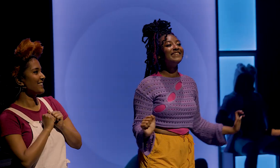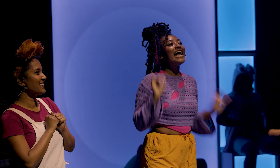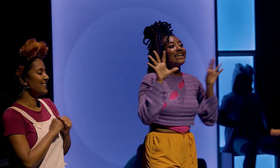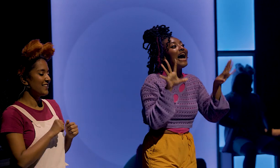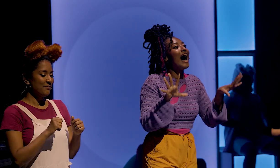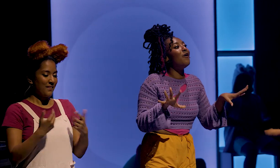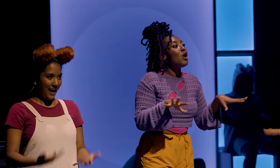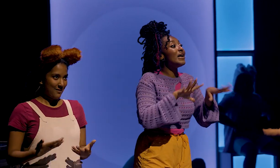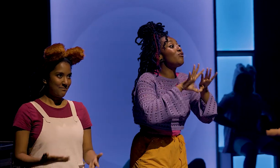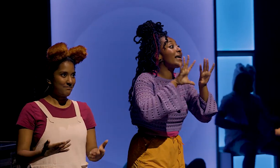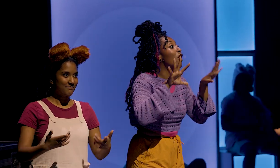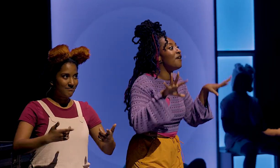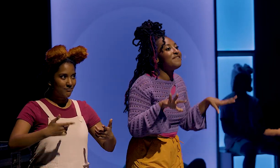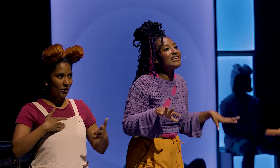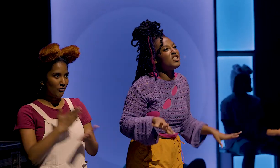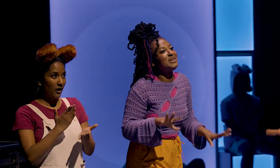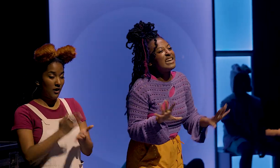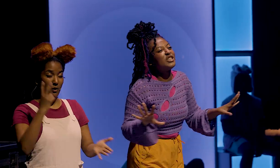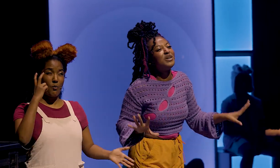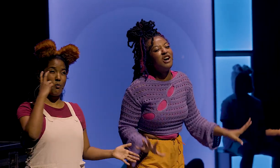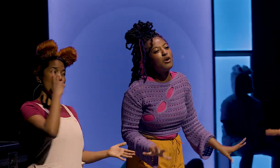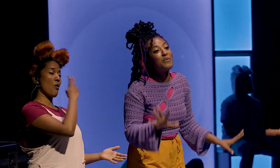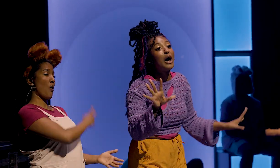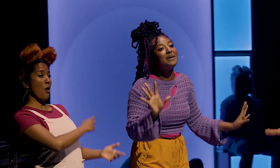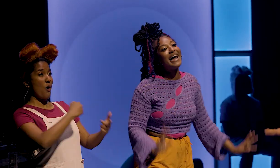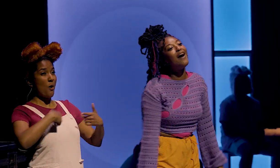now, whenever we get off our faces, we sing it to each other when we're coming